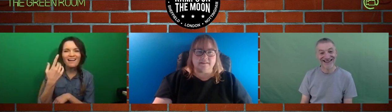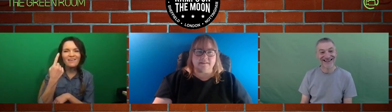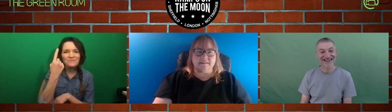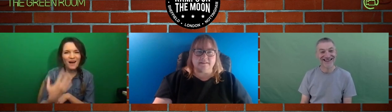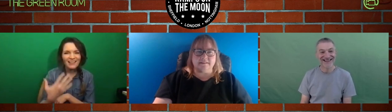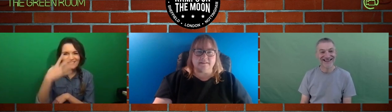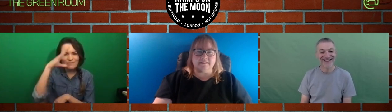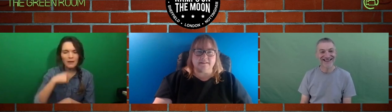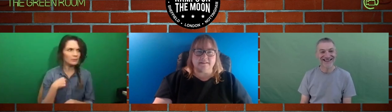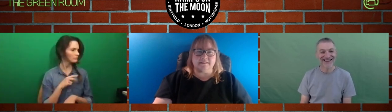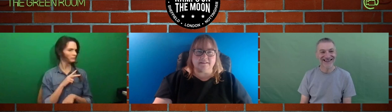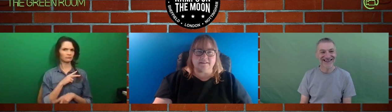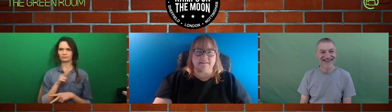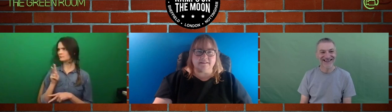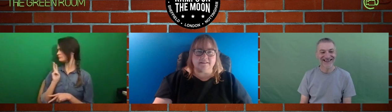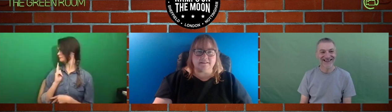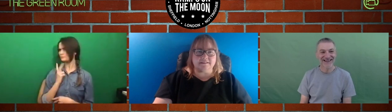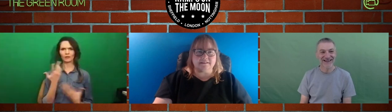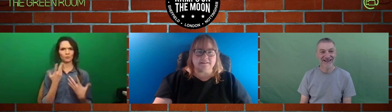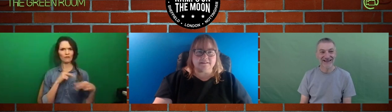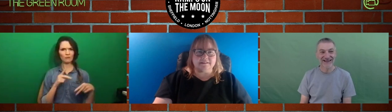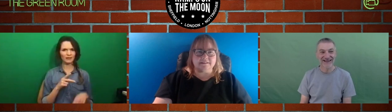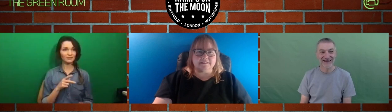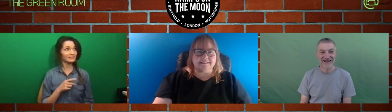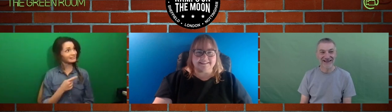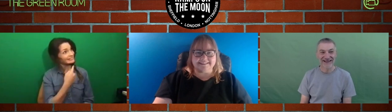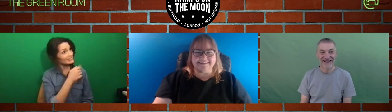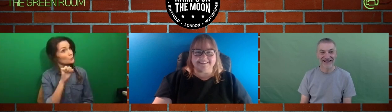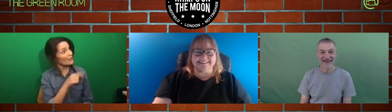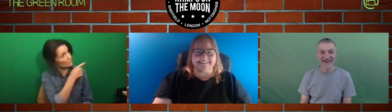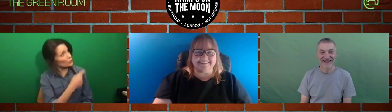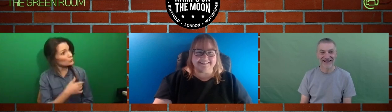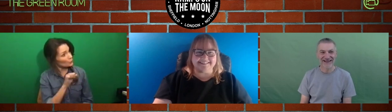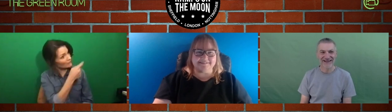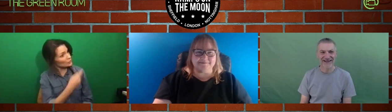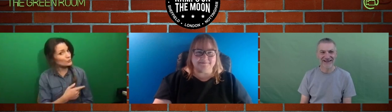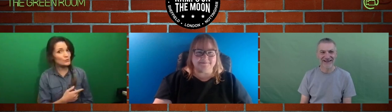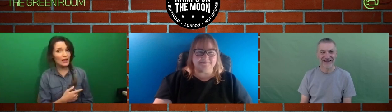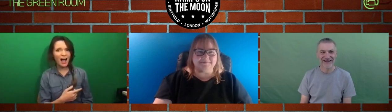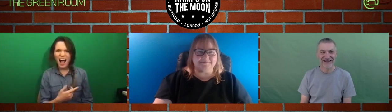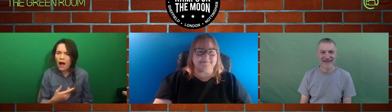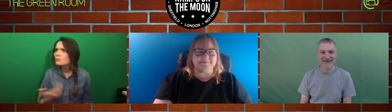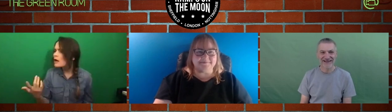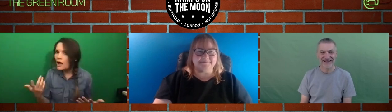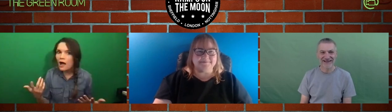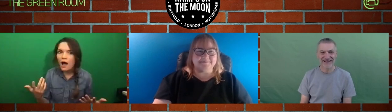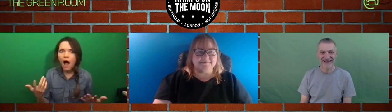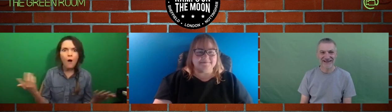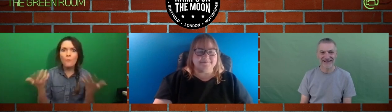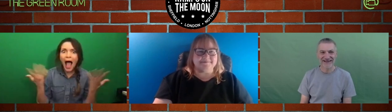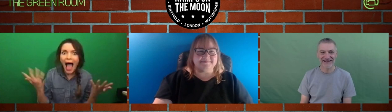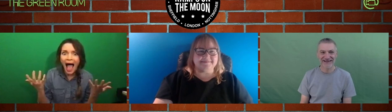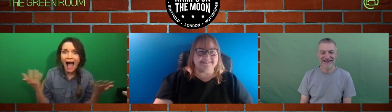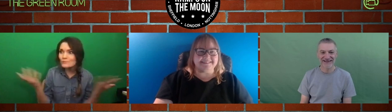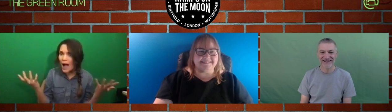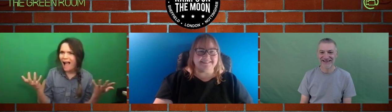Rebekah? Where's Rebekah? And people were going she's waiting for you. She's waiting for you and I was like but she's.... Where is she she's not waiting for me. Why do